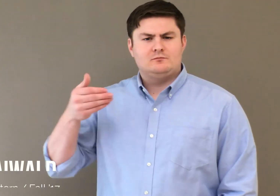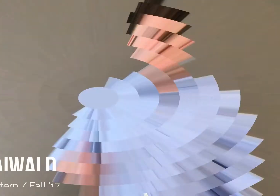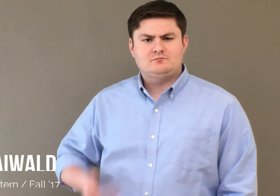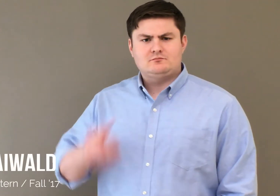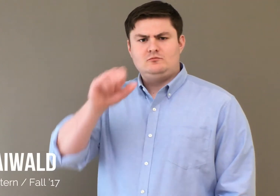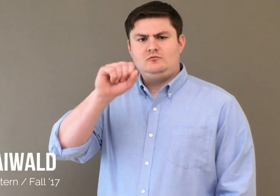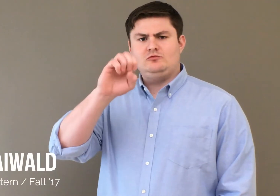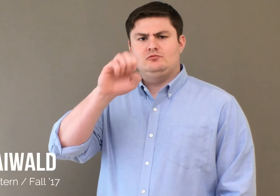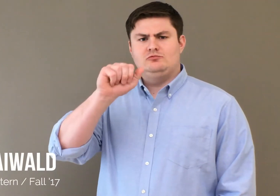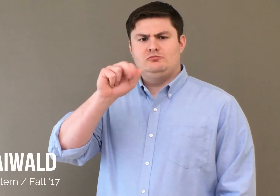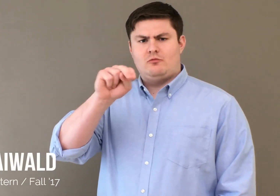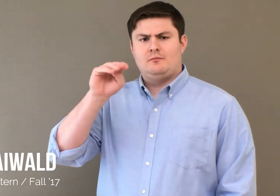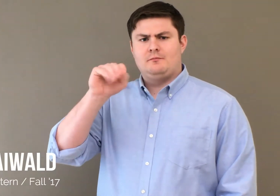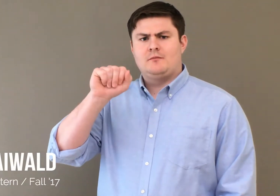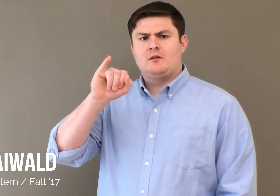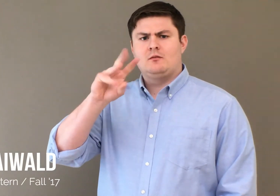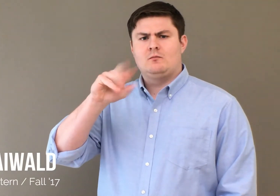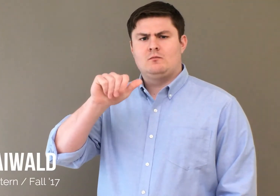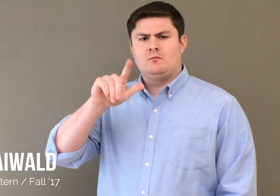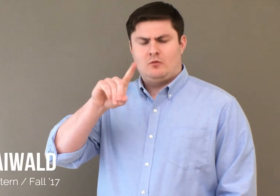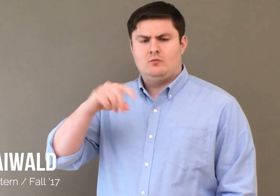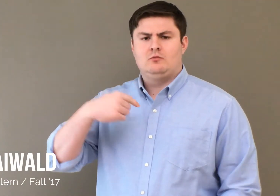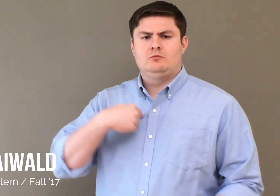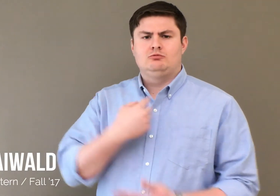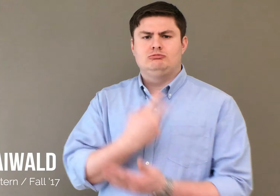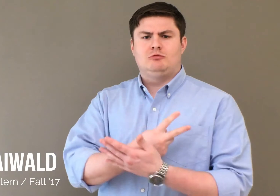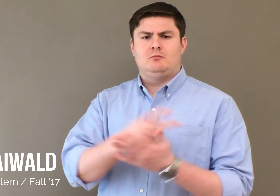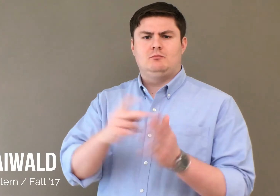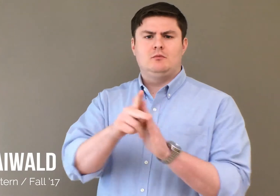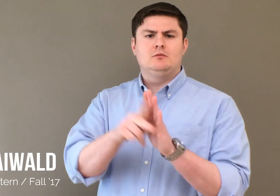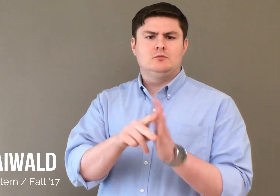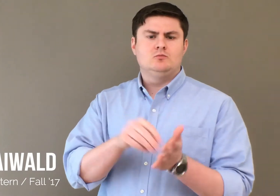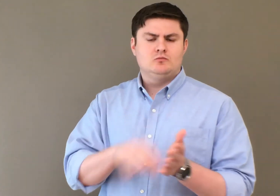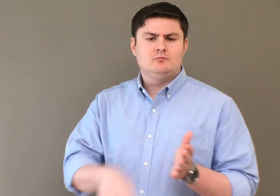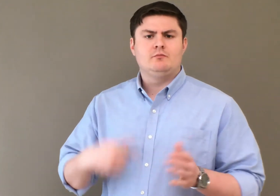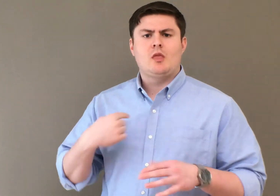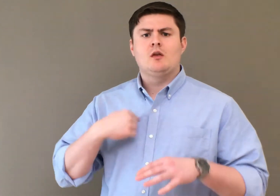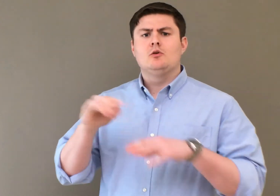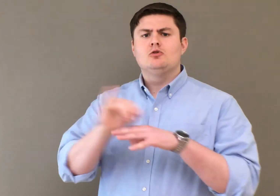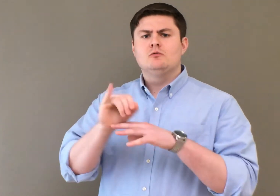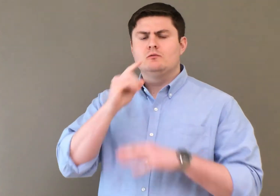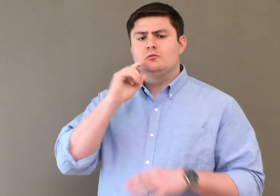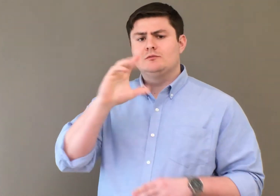Hello I'm Sean Maiwald I'm a graduate policy student and was an